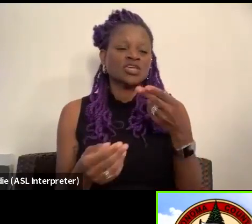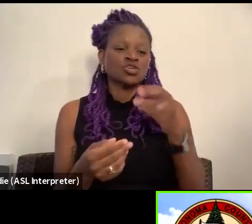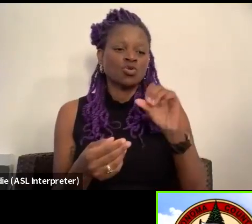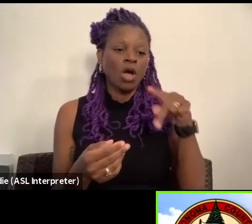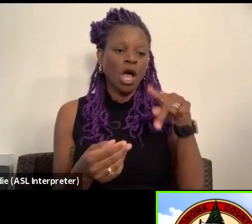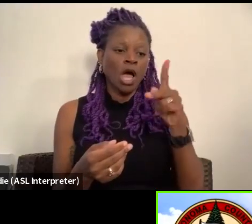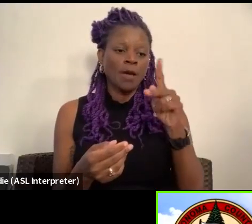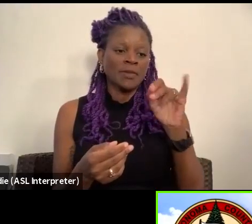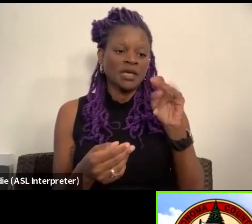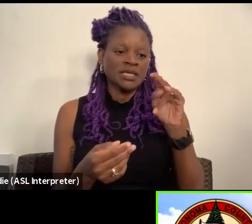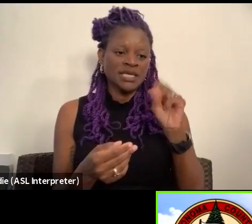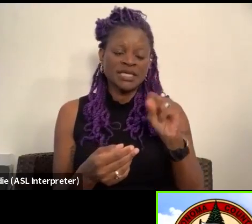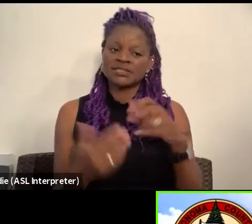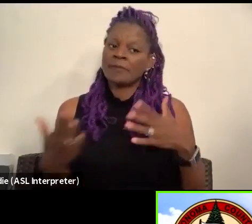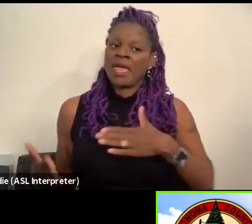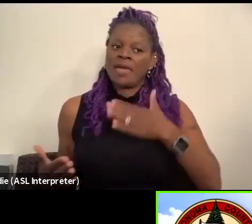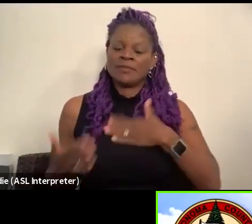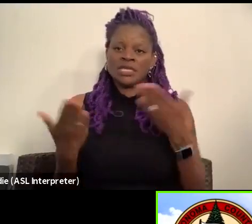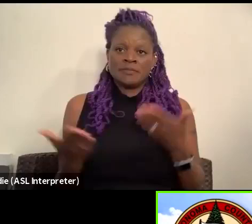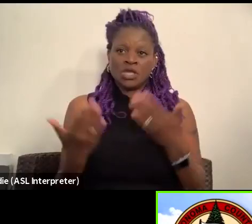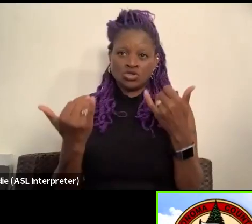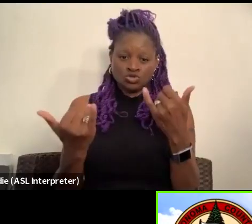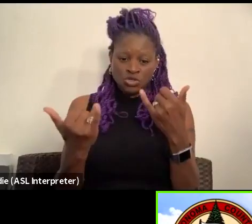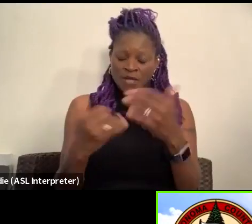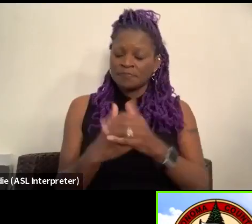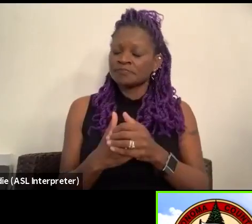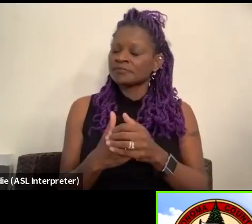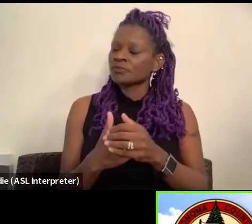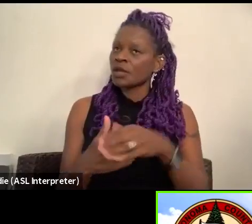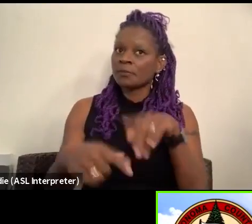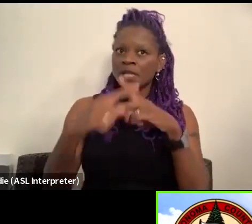with you right now and also to have some good news on the vaccine front, as we all